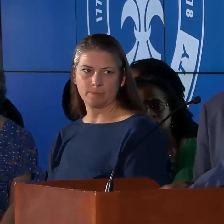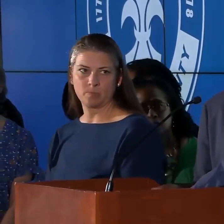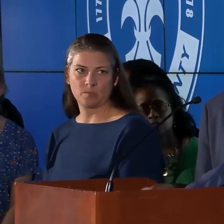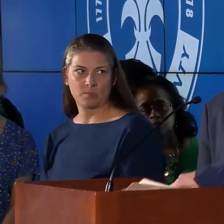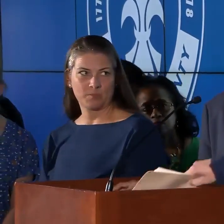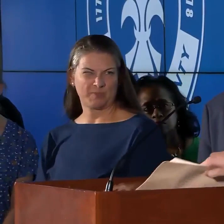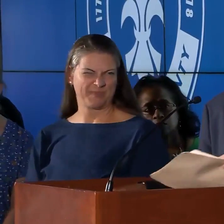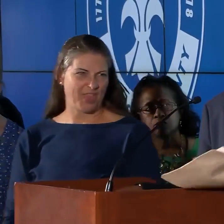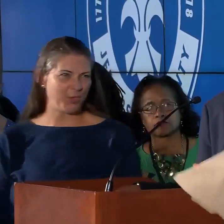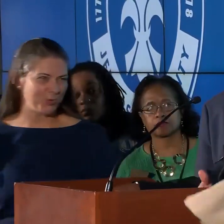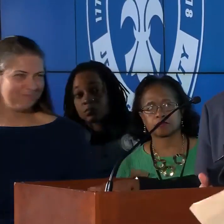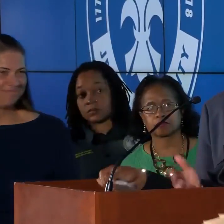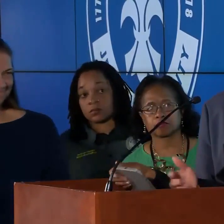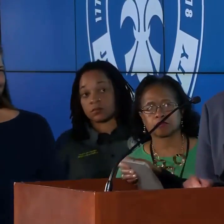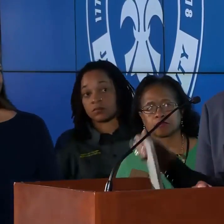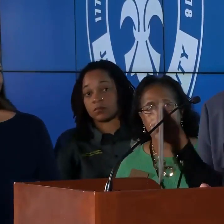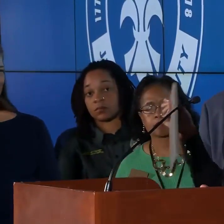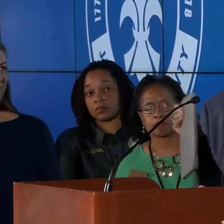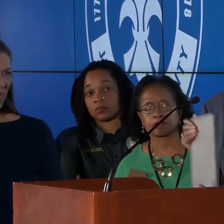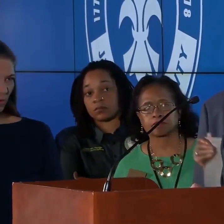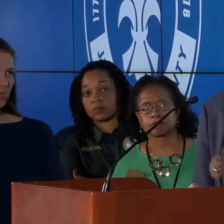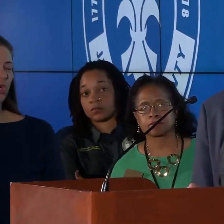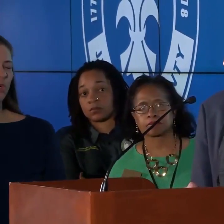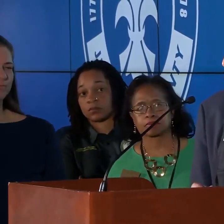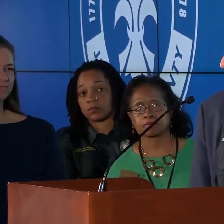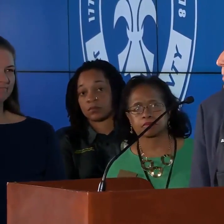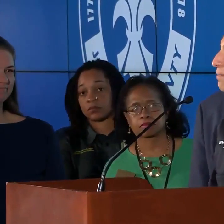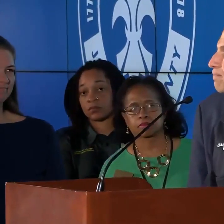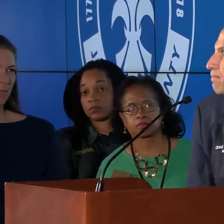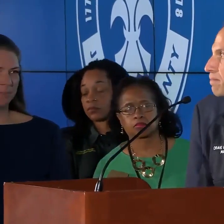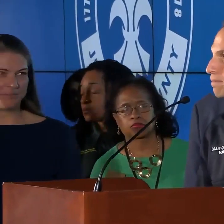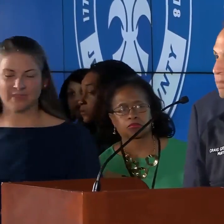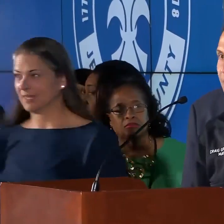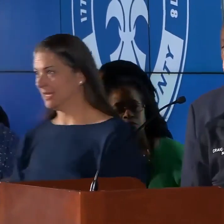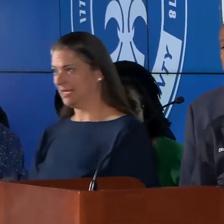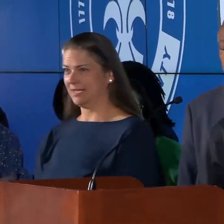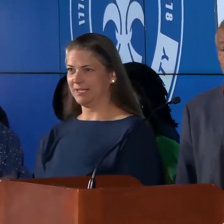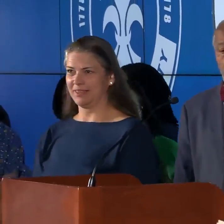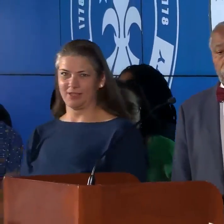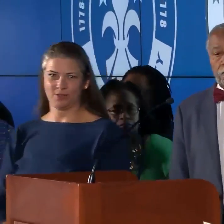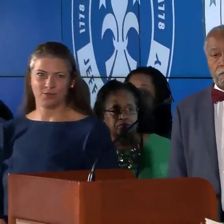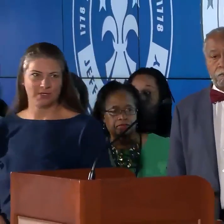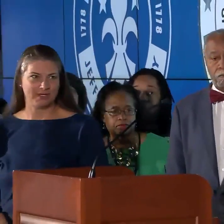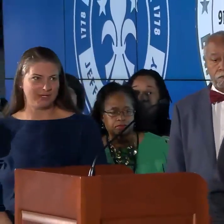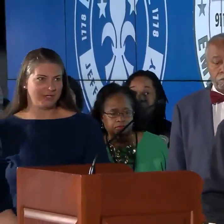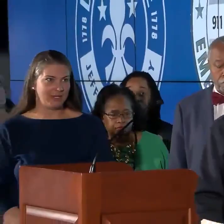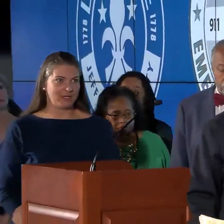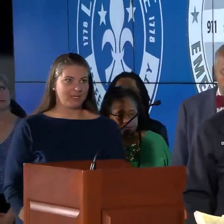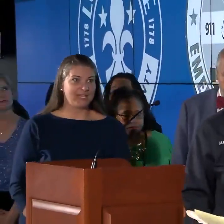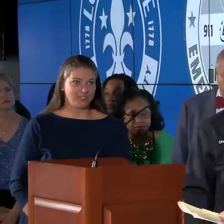Uh we will, we will let you know when the next update is gonna be shortly. Thank you all you can. Yes.